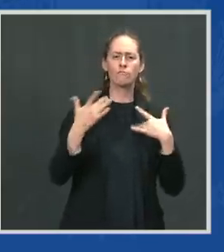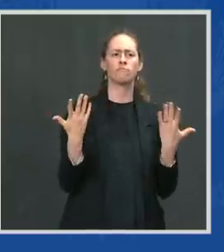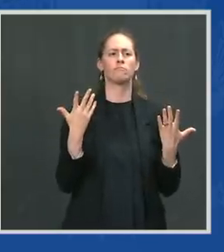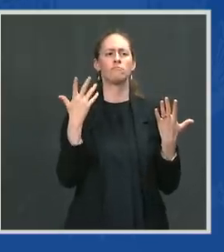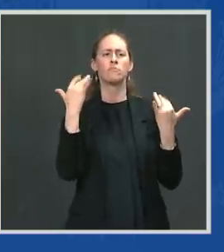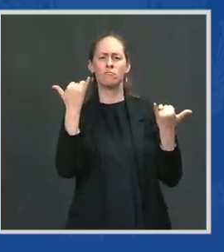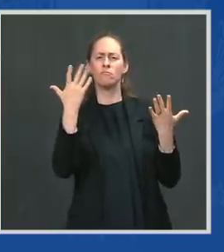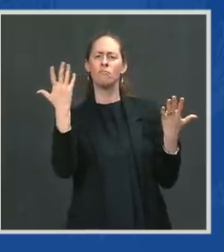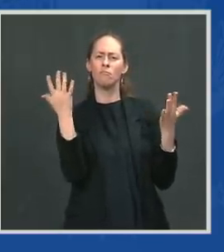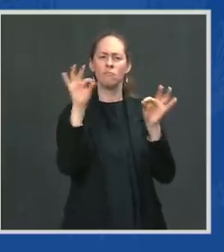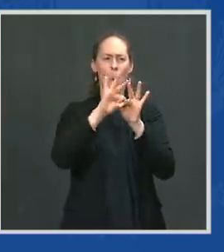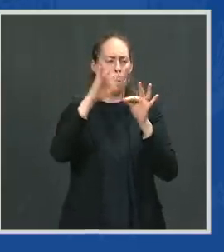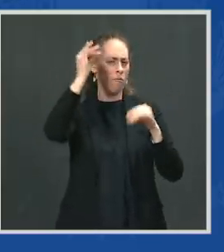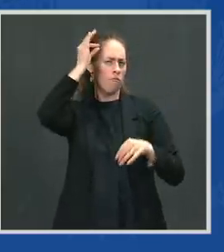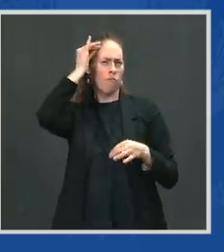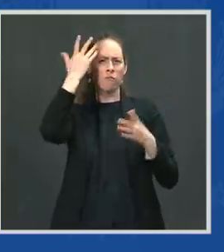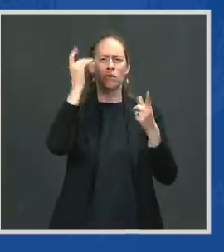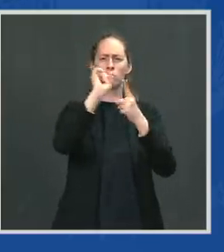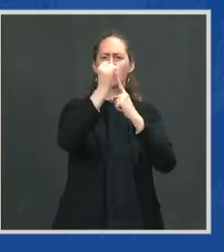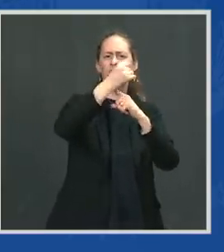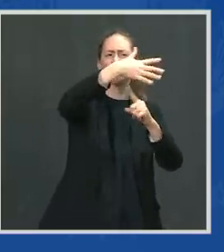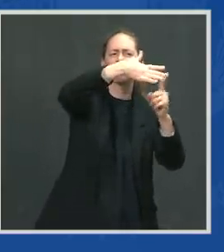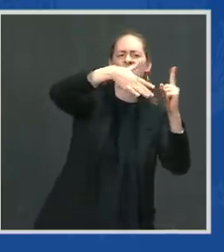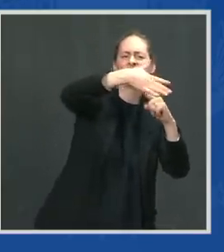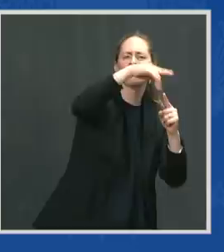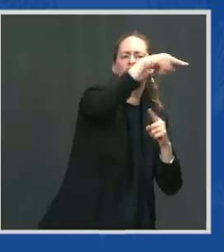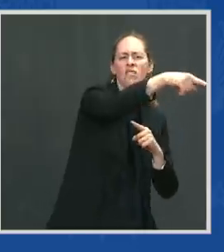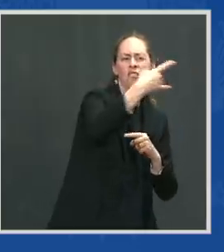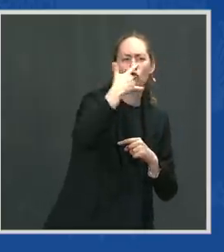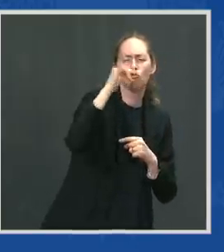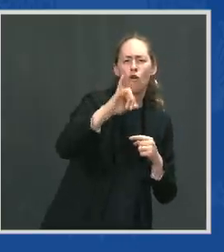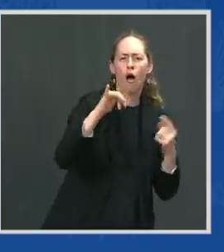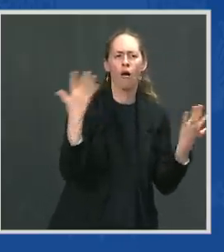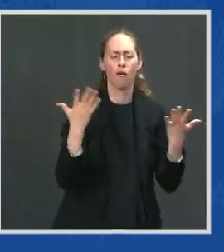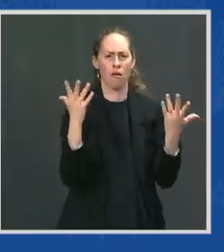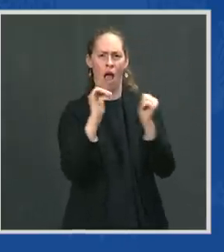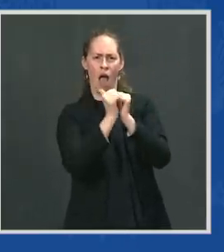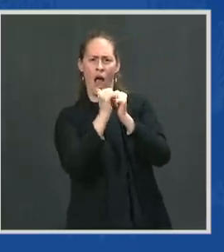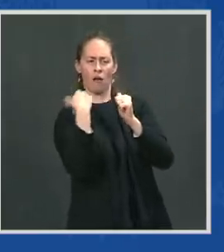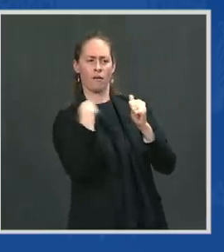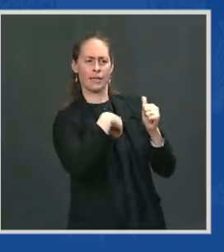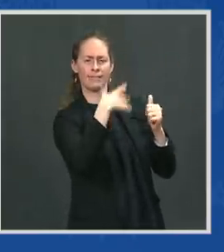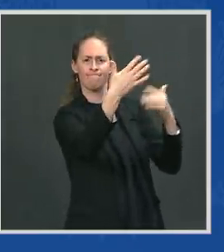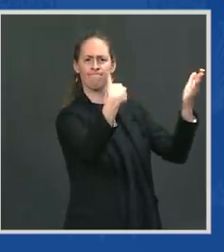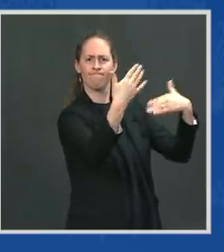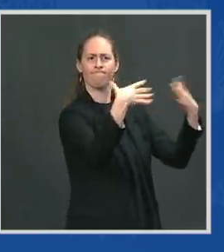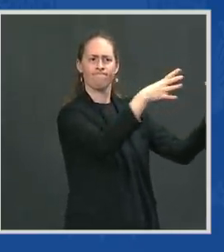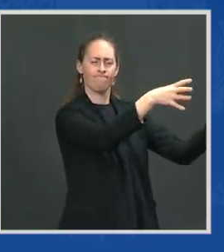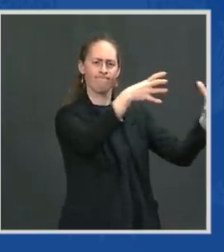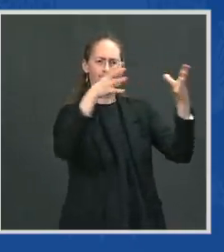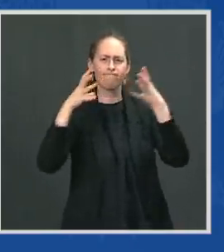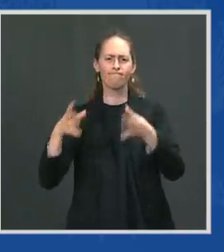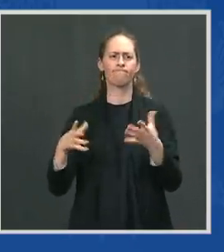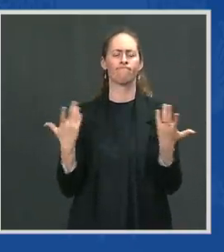be required to allow us to depart? By what means and how long would it take to achieve them,